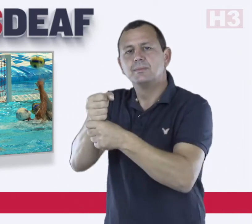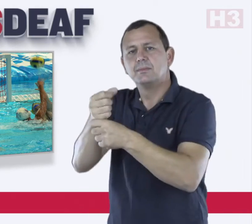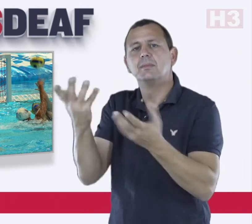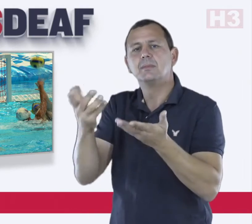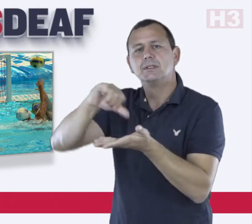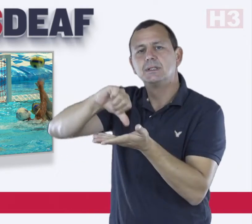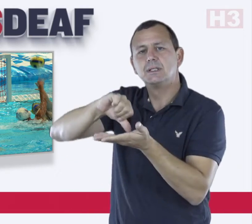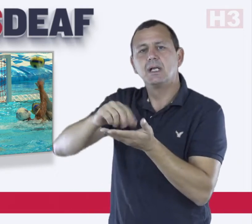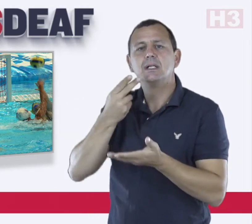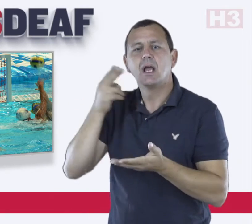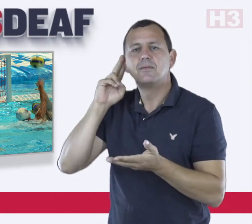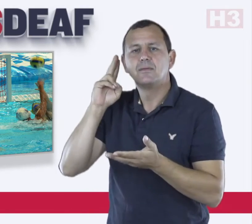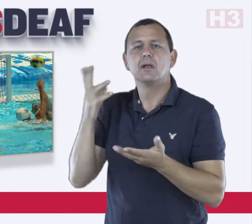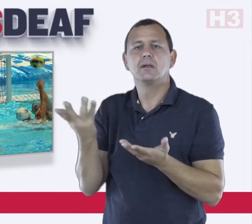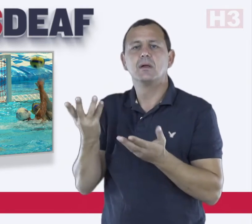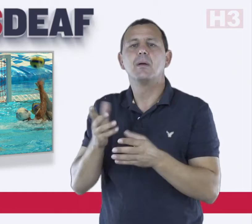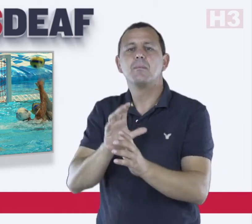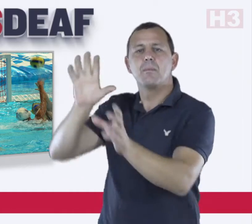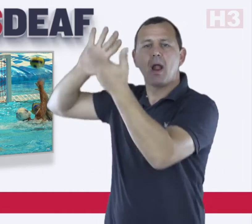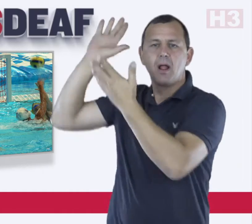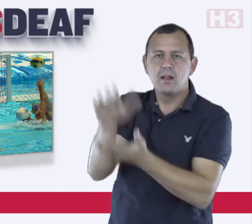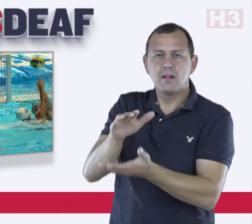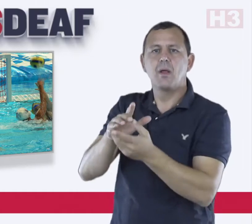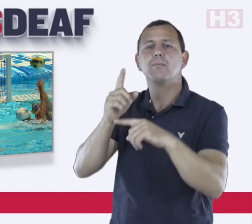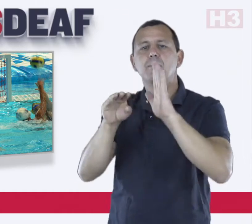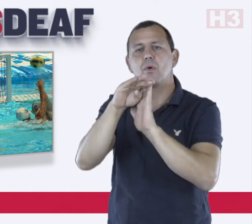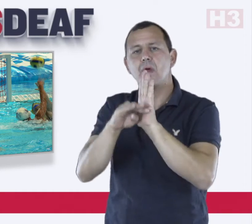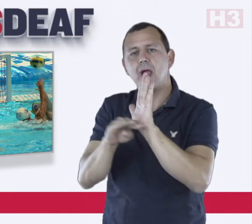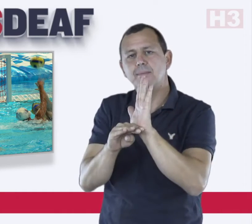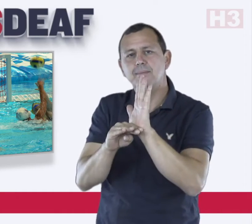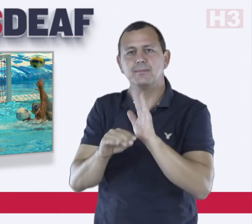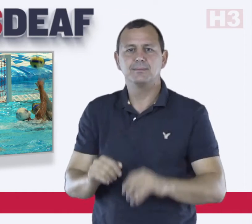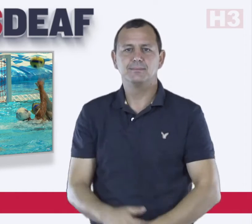to represent the city’s Deaf water polo Programs.